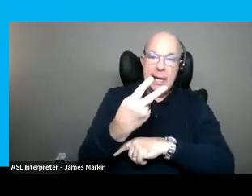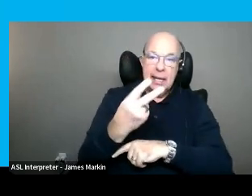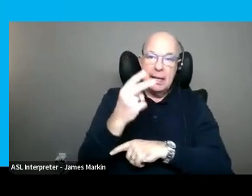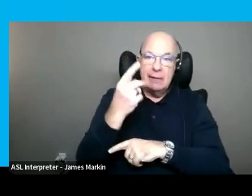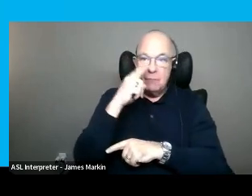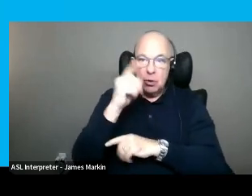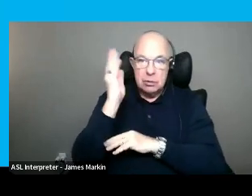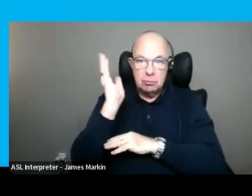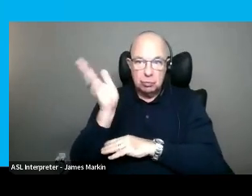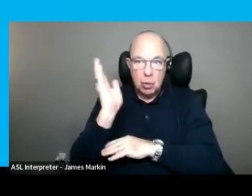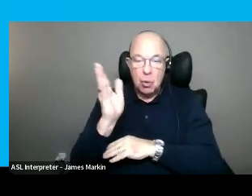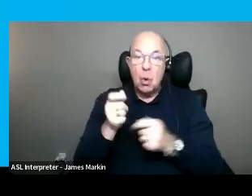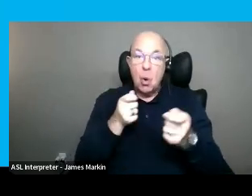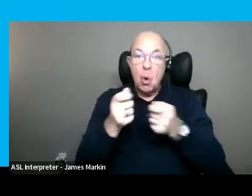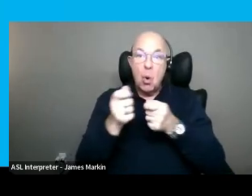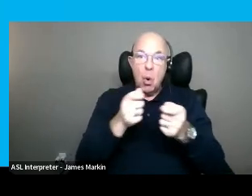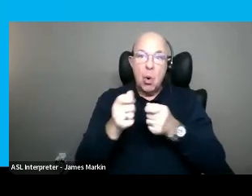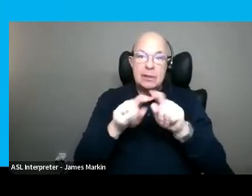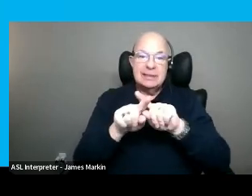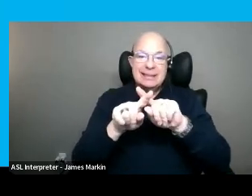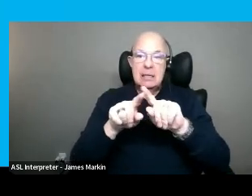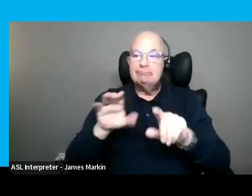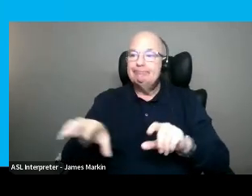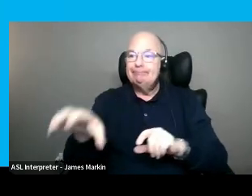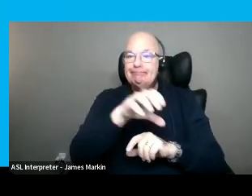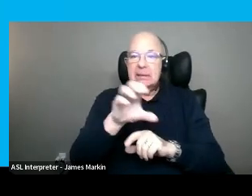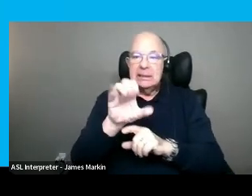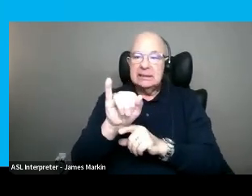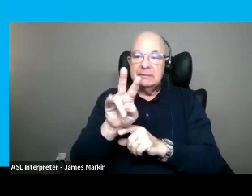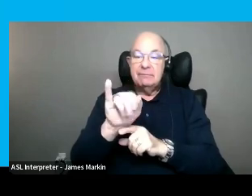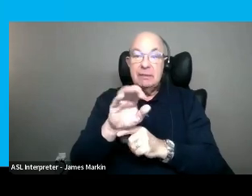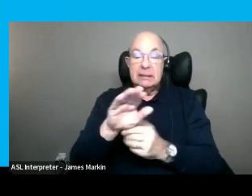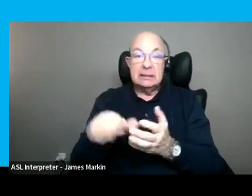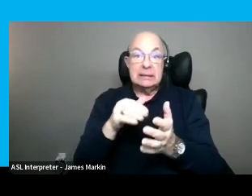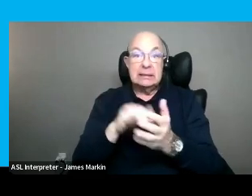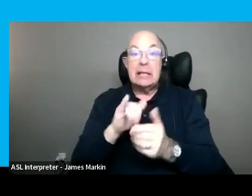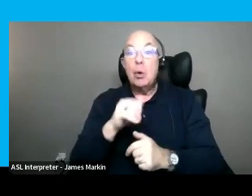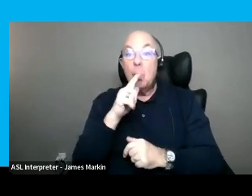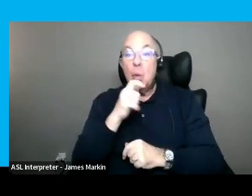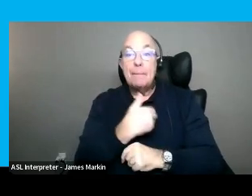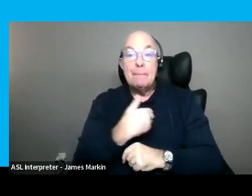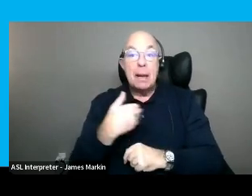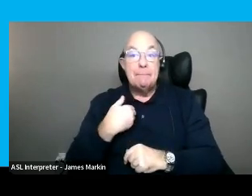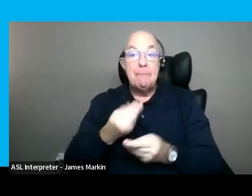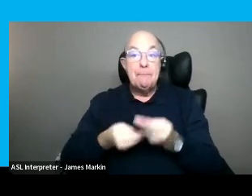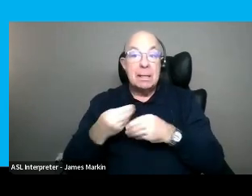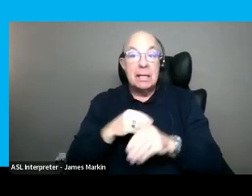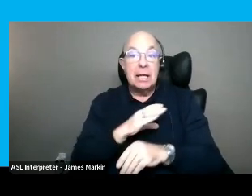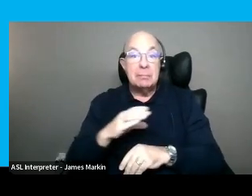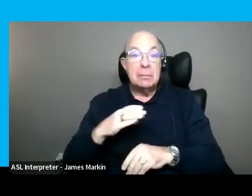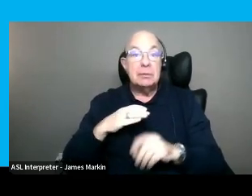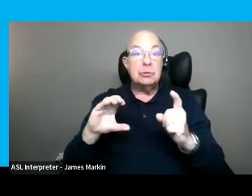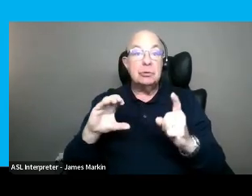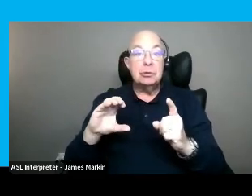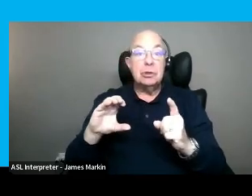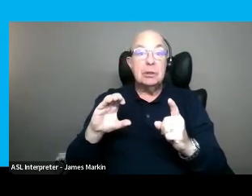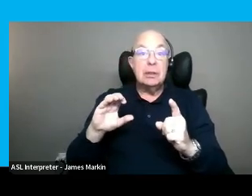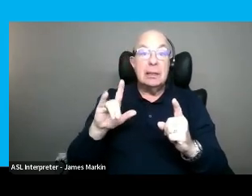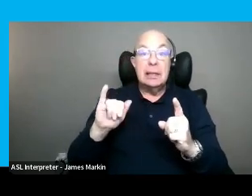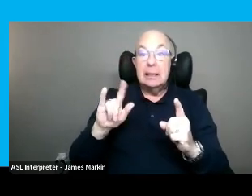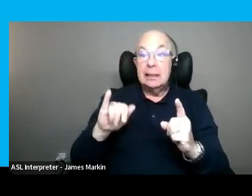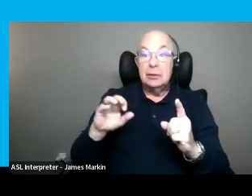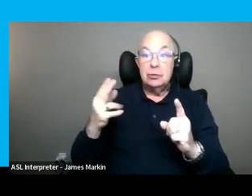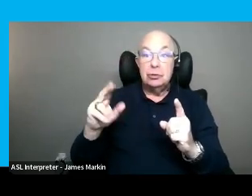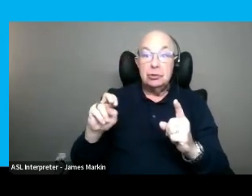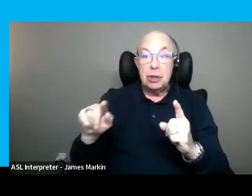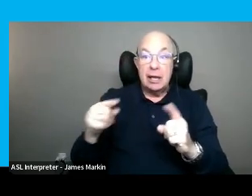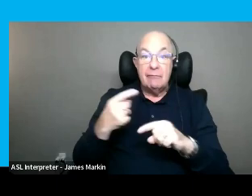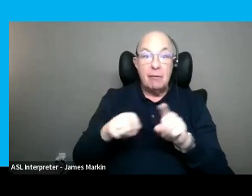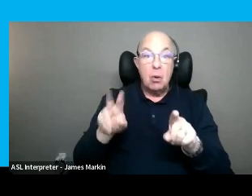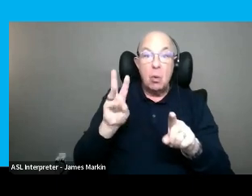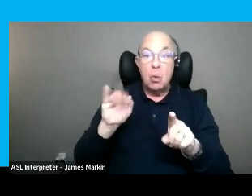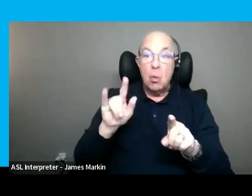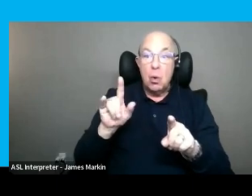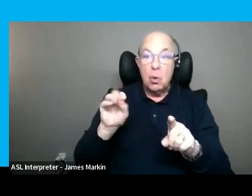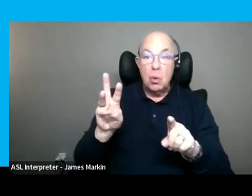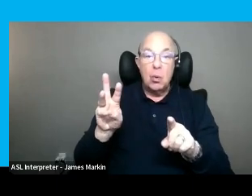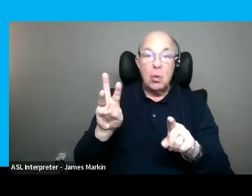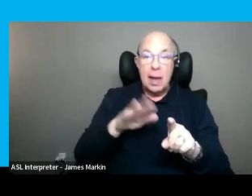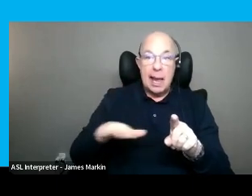Melissa Wong (she/her), SPT: And they host them at the different civic centers. So these are the members of the Budget Committee. There's Lily Chen, she, is from the Willow, she represents the Willow area.